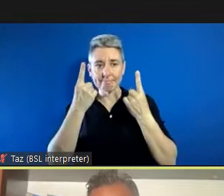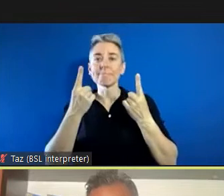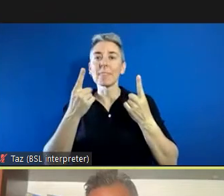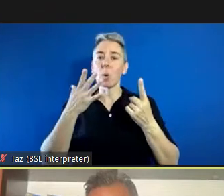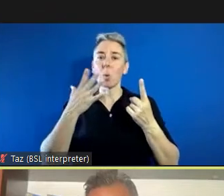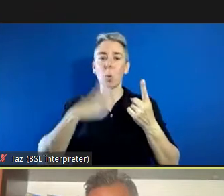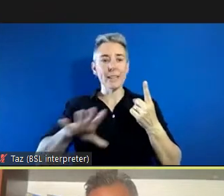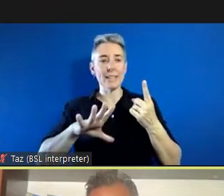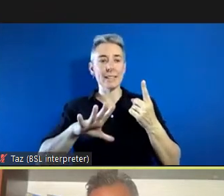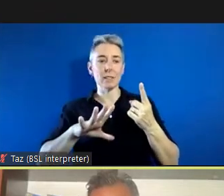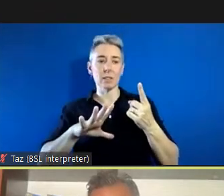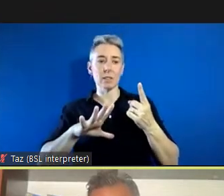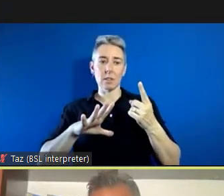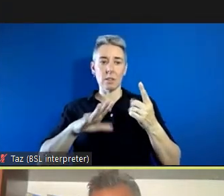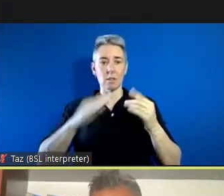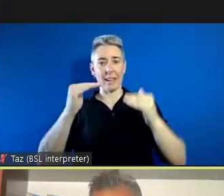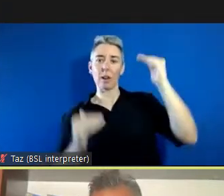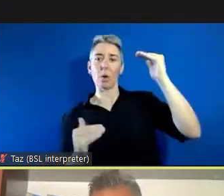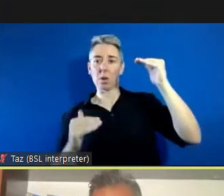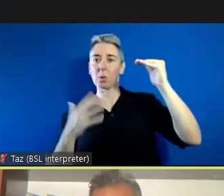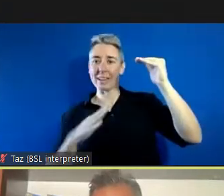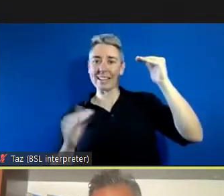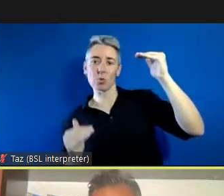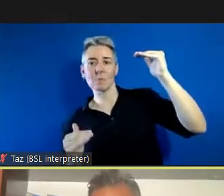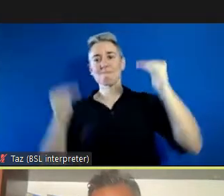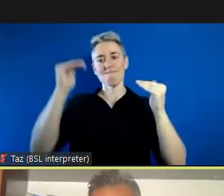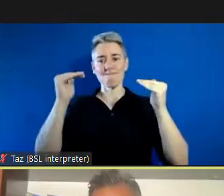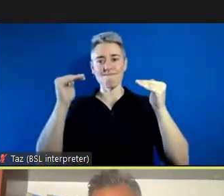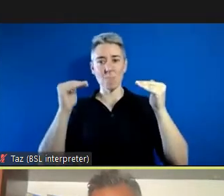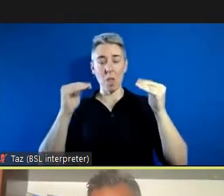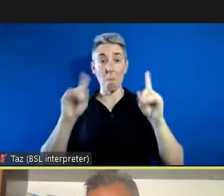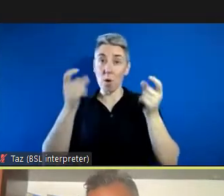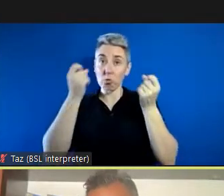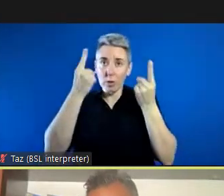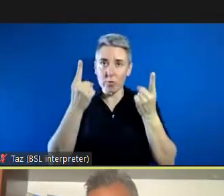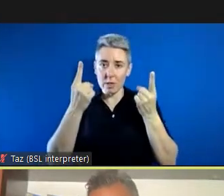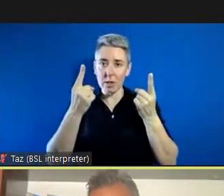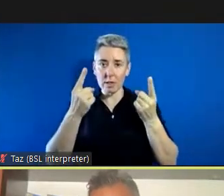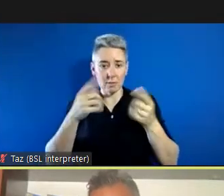we recognise that there's a process and then we're not coming from a defensive posture that's deep